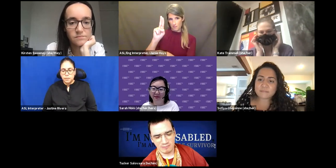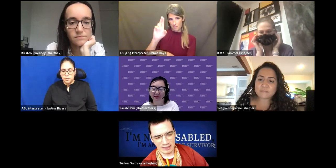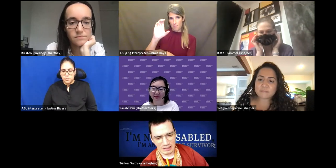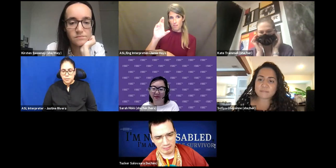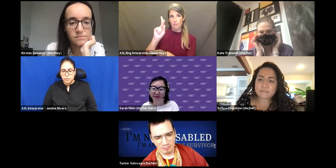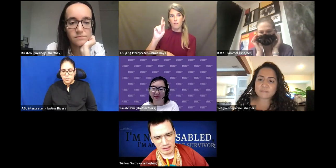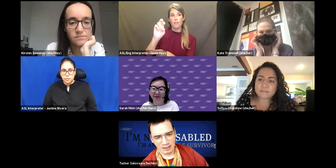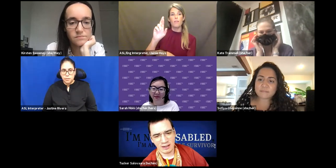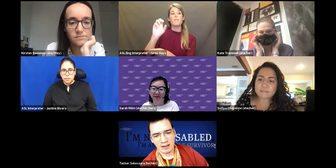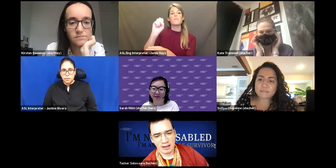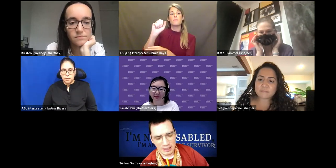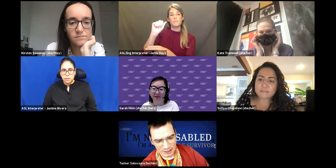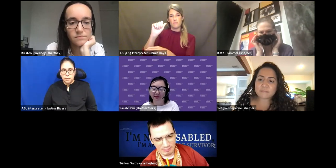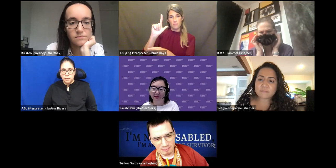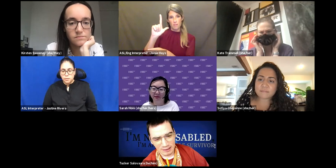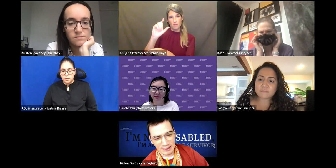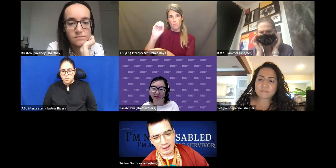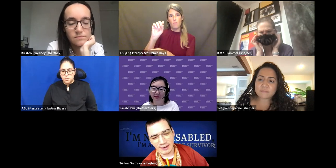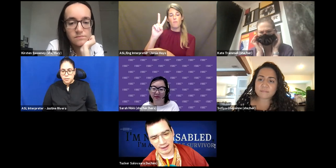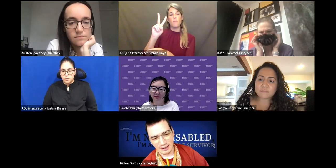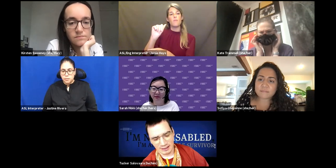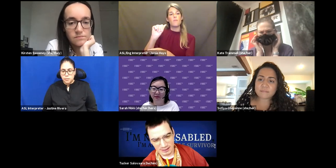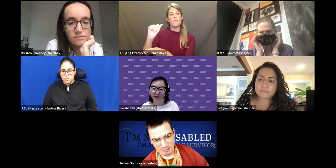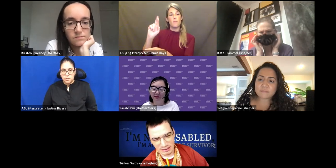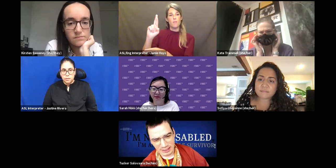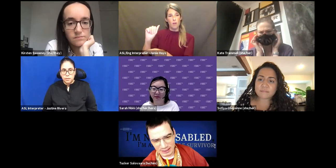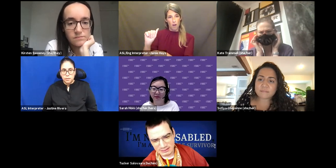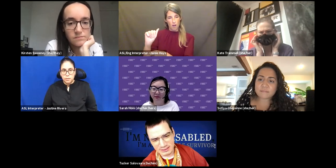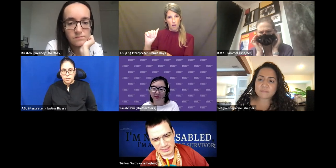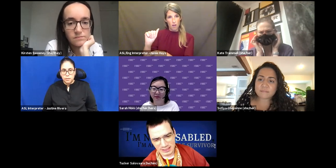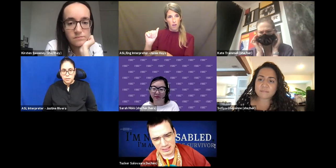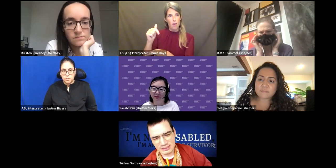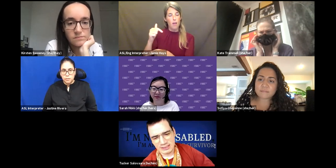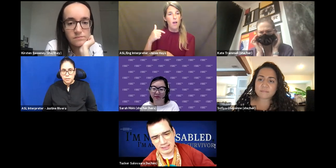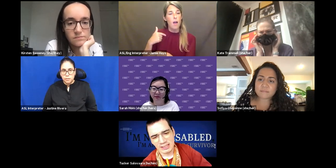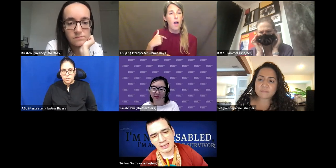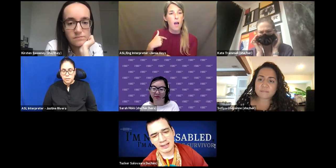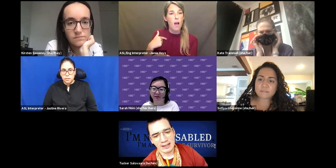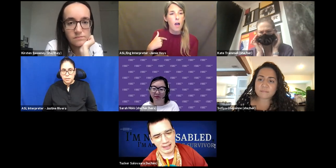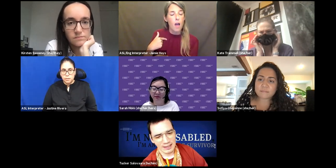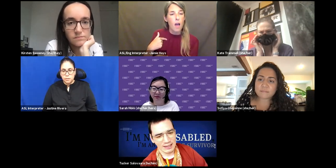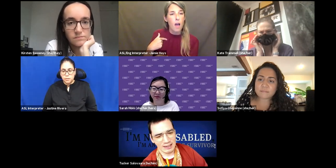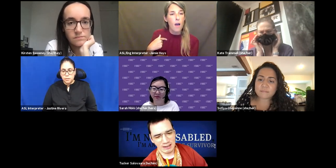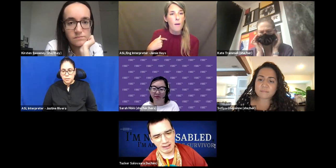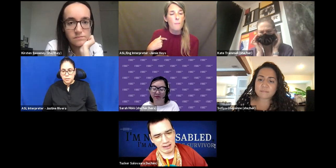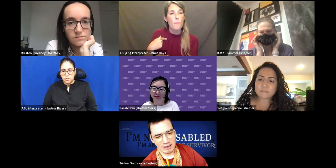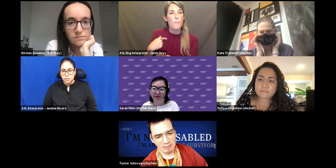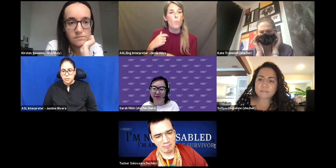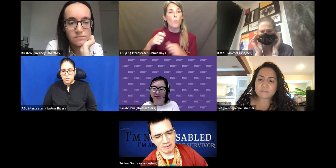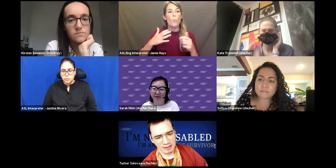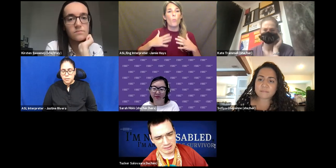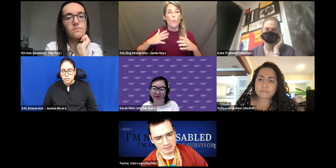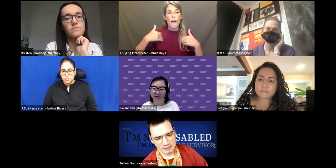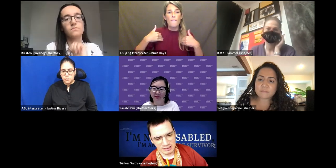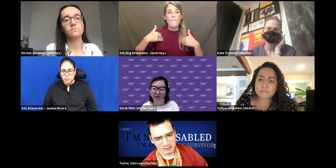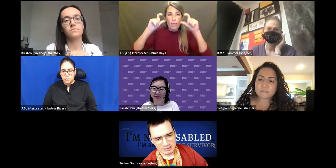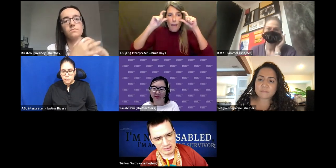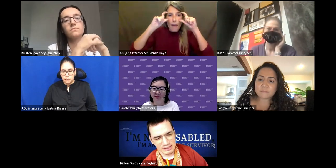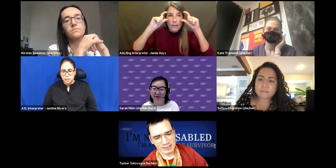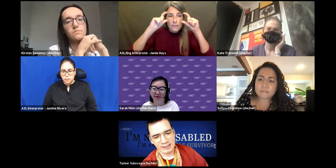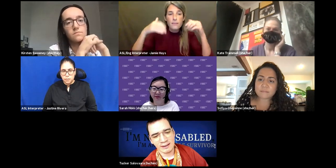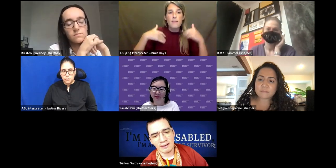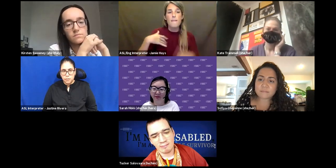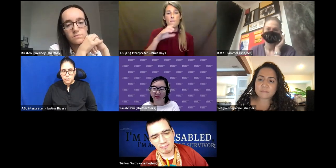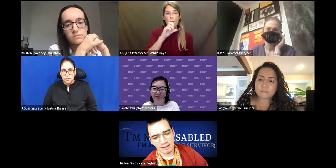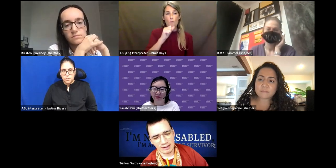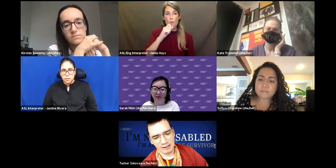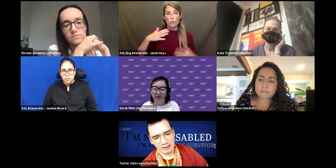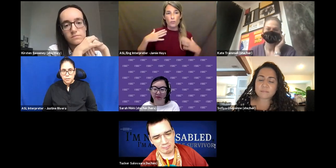Salovaara. I'm wearing glasses and an orange shirt with a